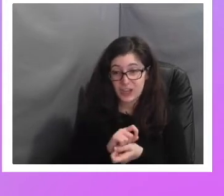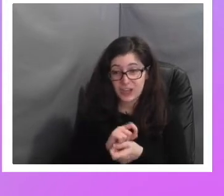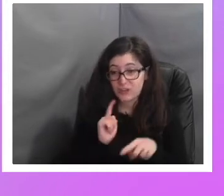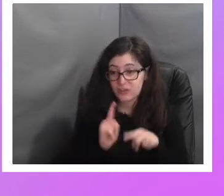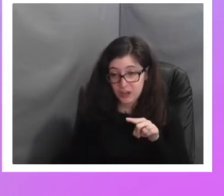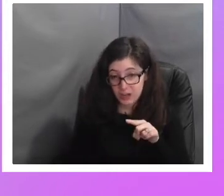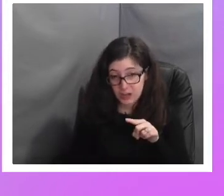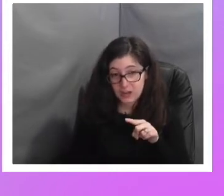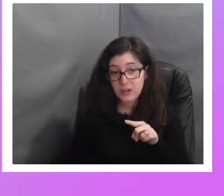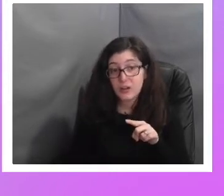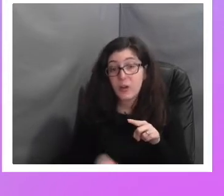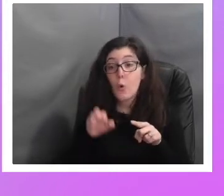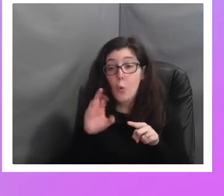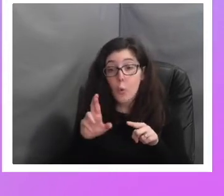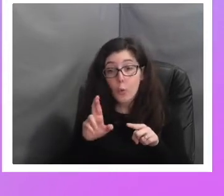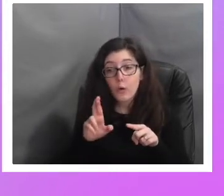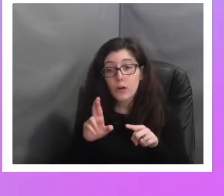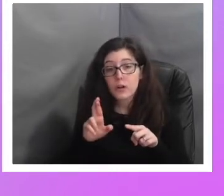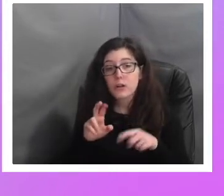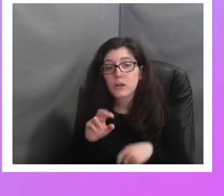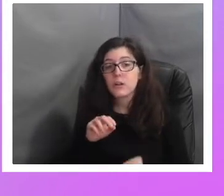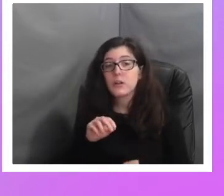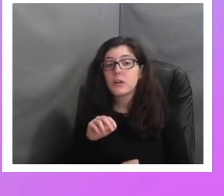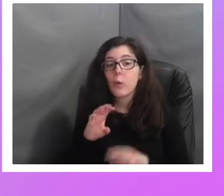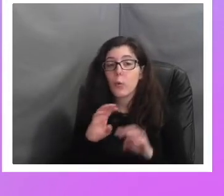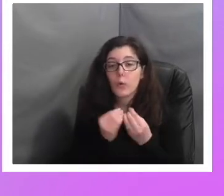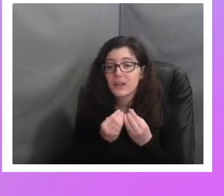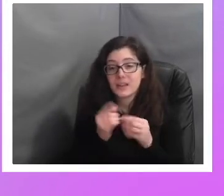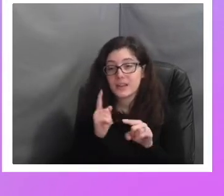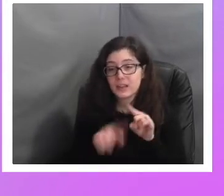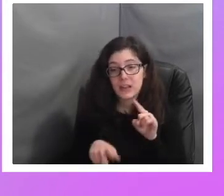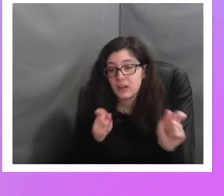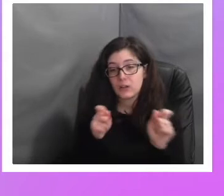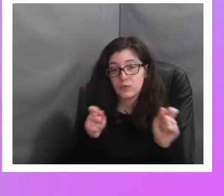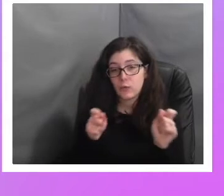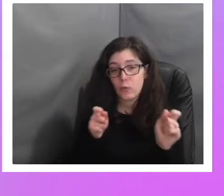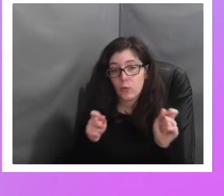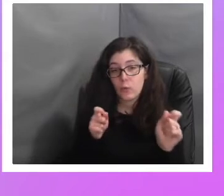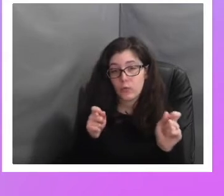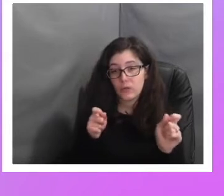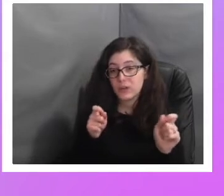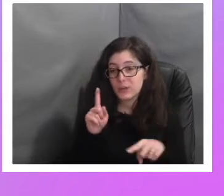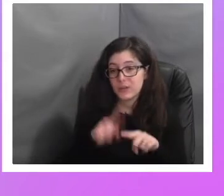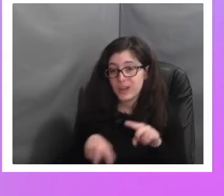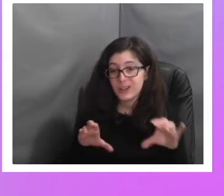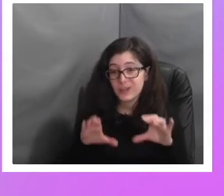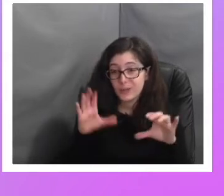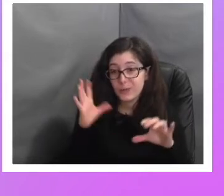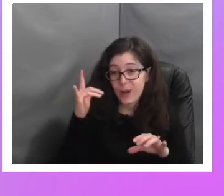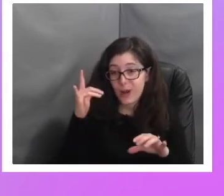or that it's not within the control of the organization, you can't do it because you don't have control over it.